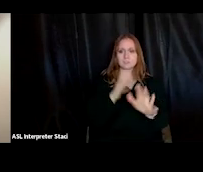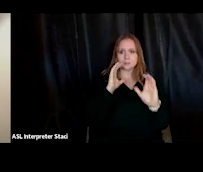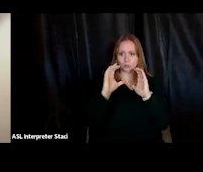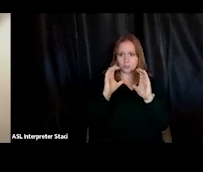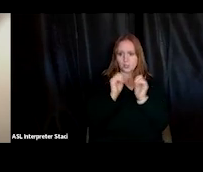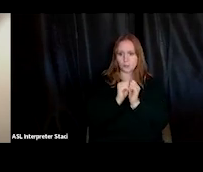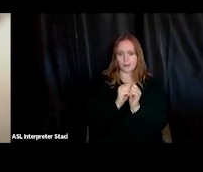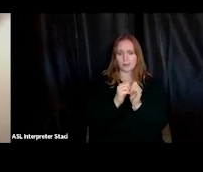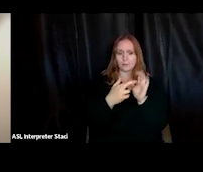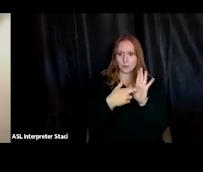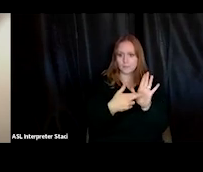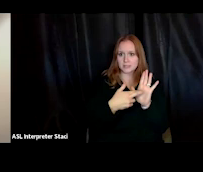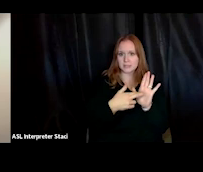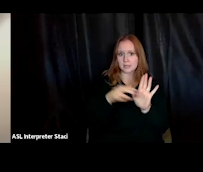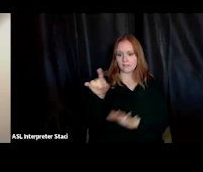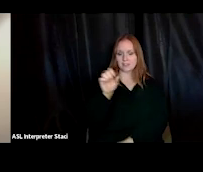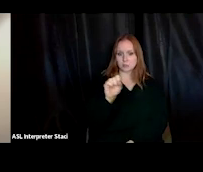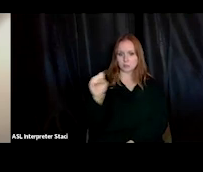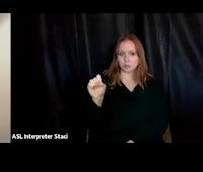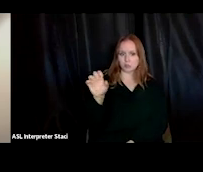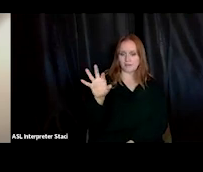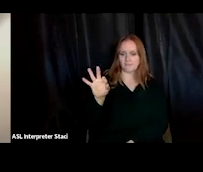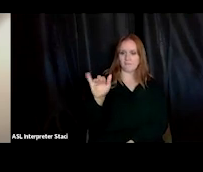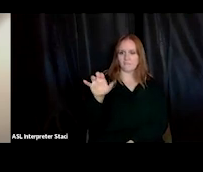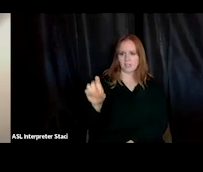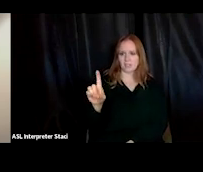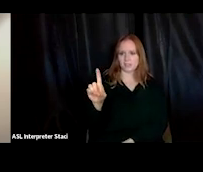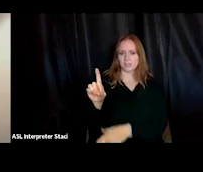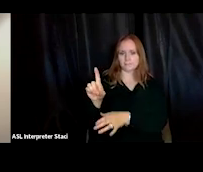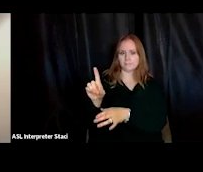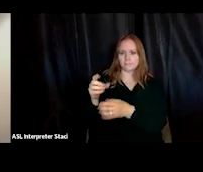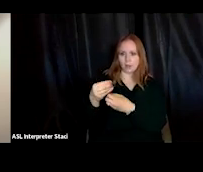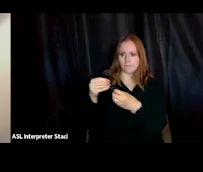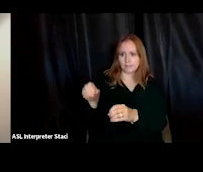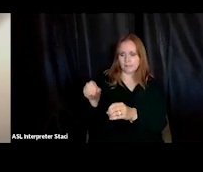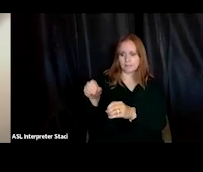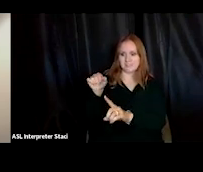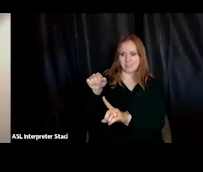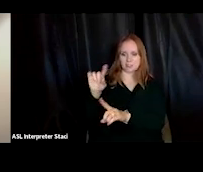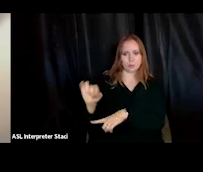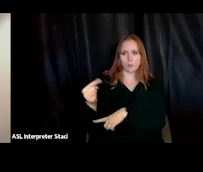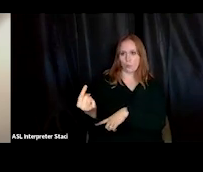at the social security field office in this community. There is only one field office here.